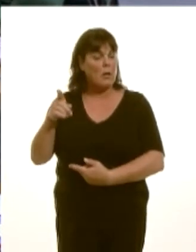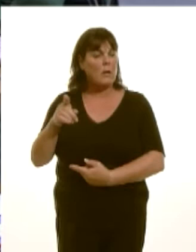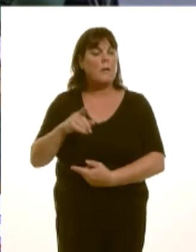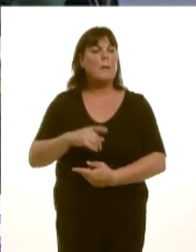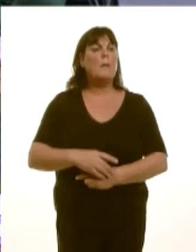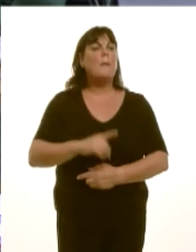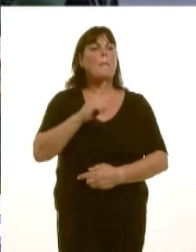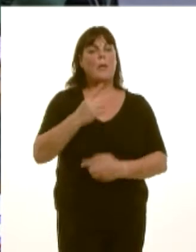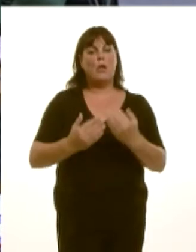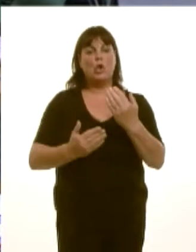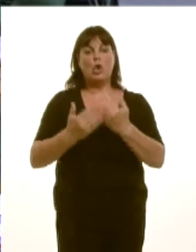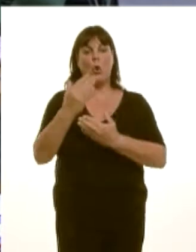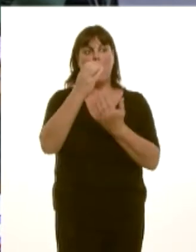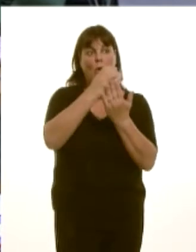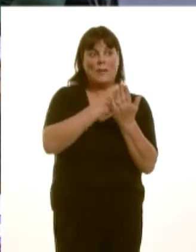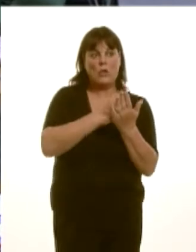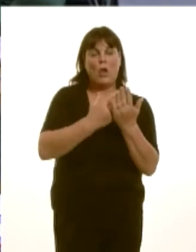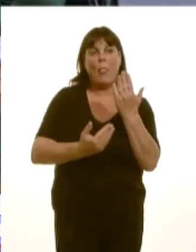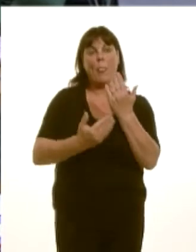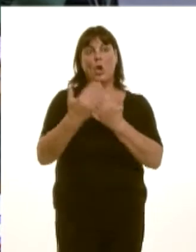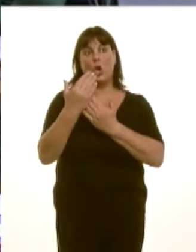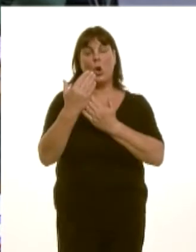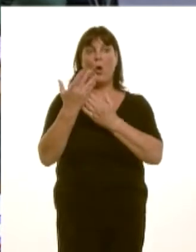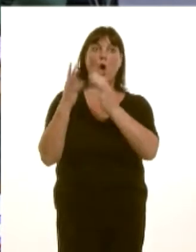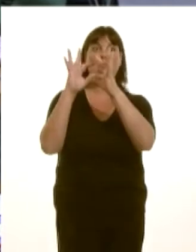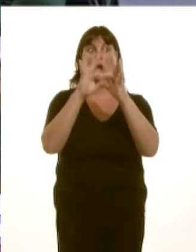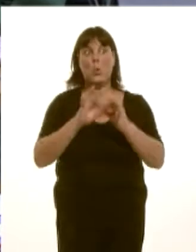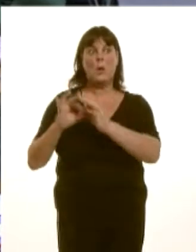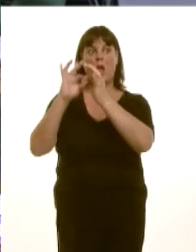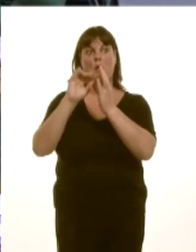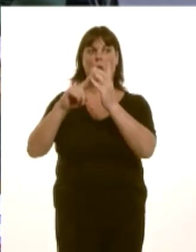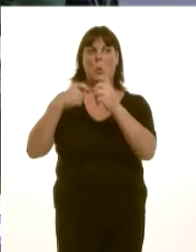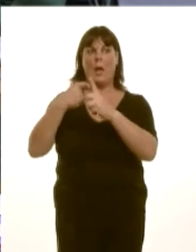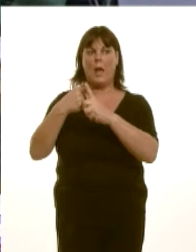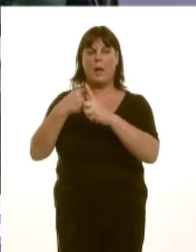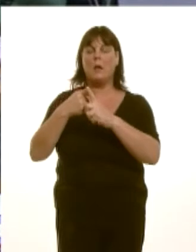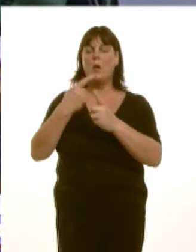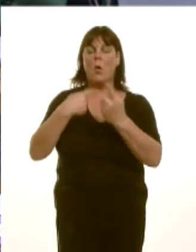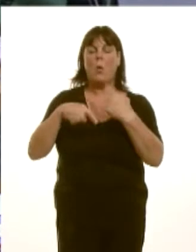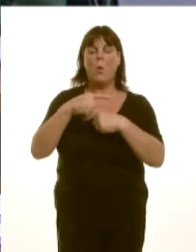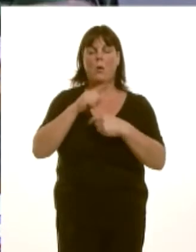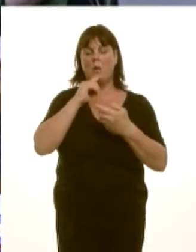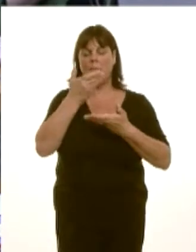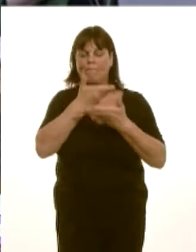the new constitution and the new union we will have to consider what the role of the